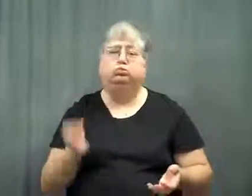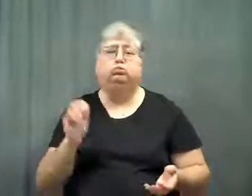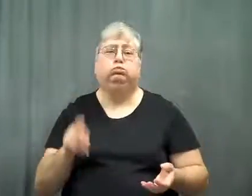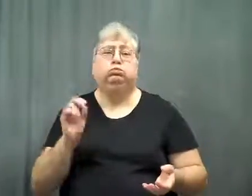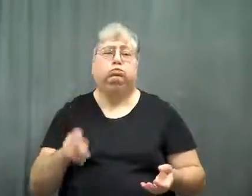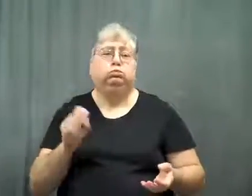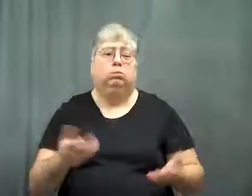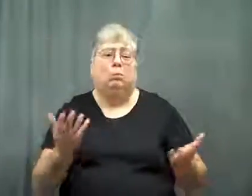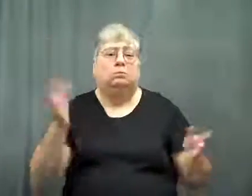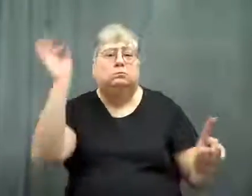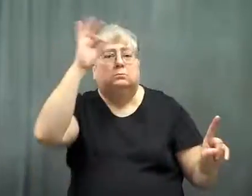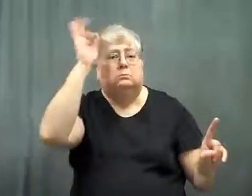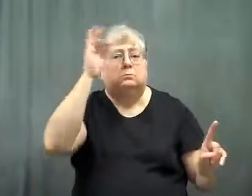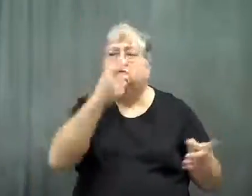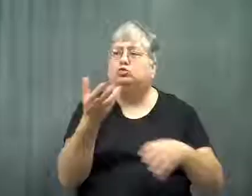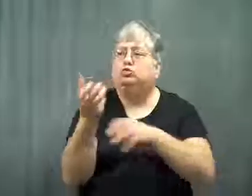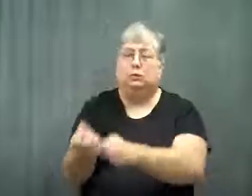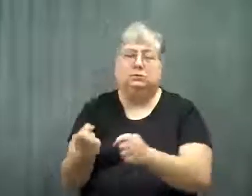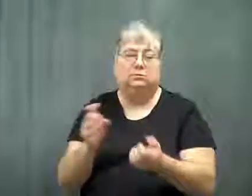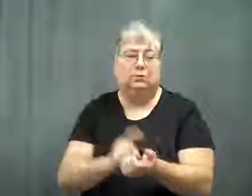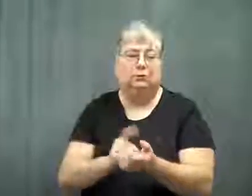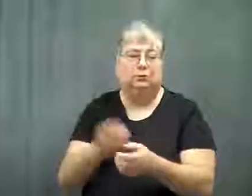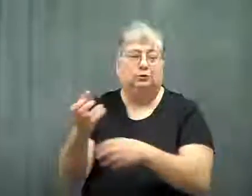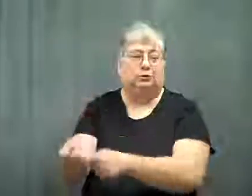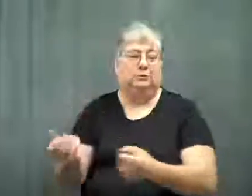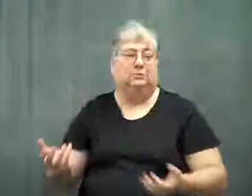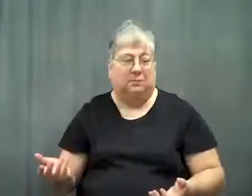They thought it was fine, they unknowingly trusted the doctor.